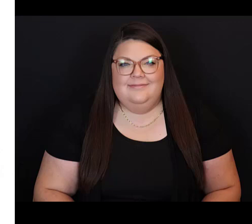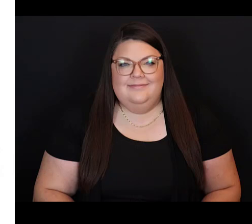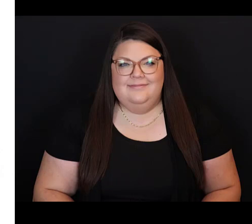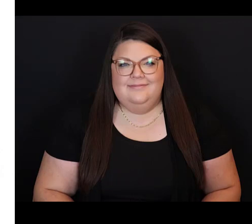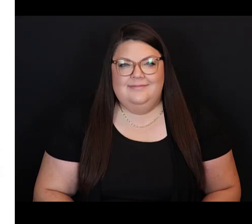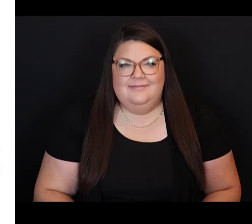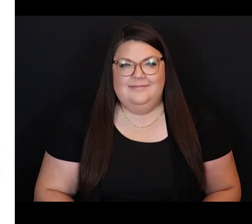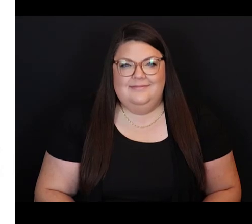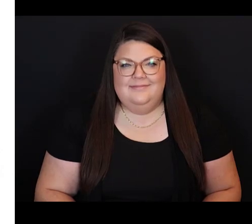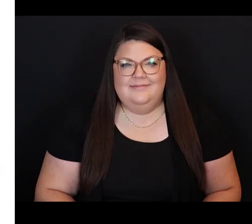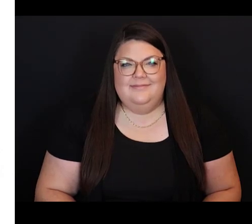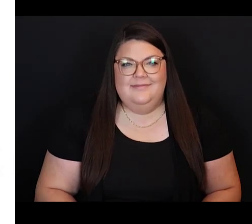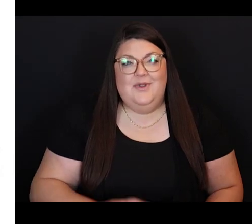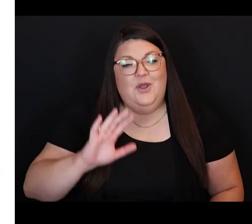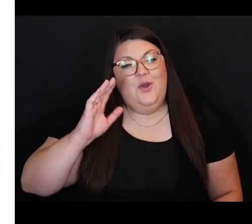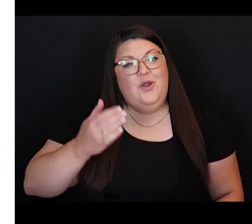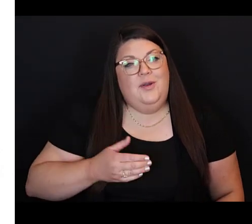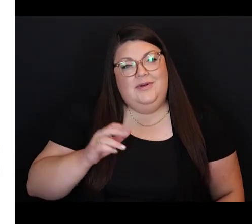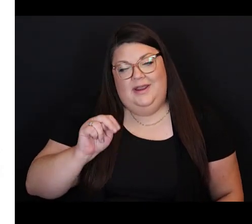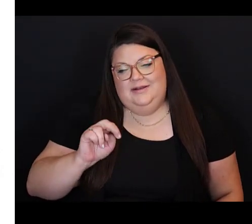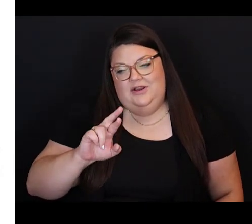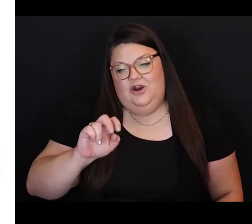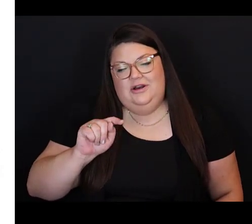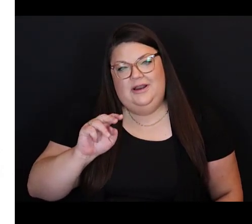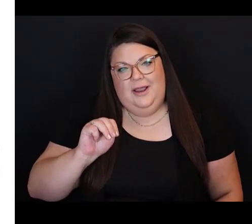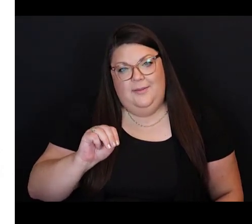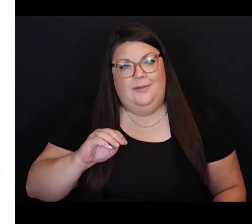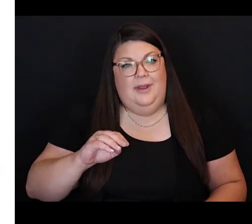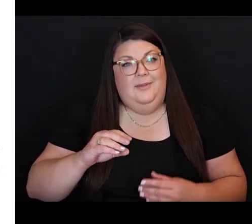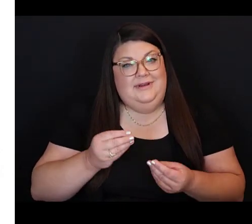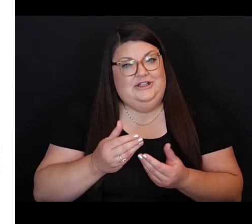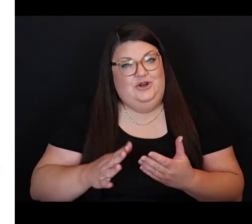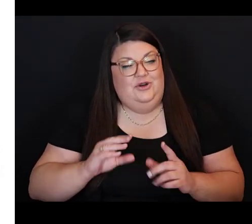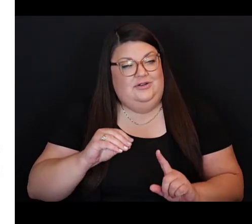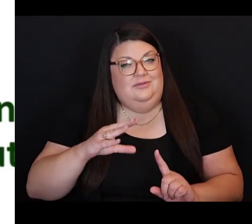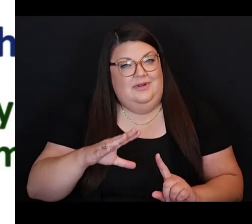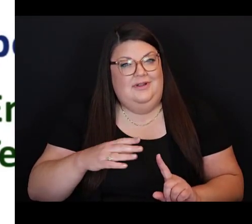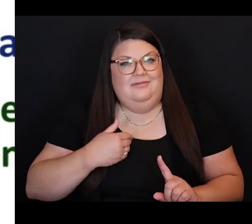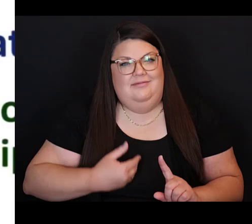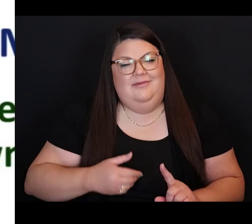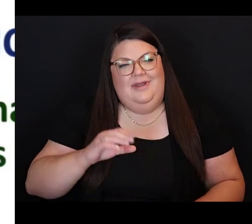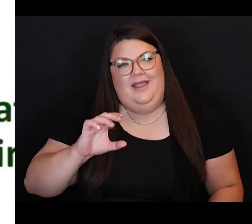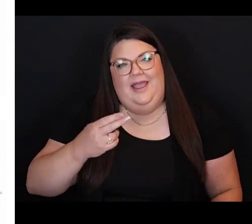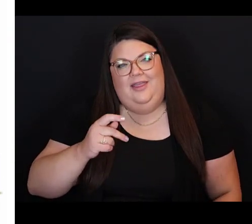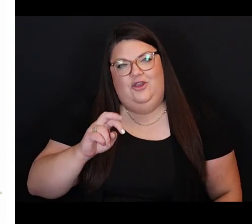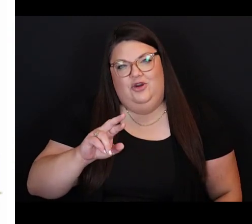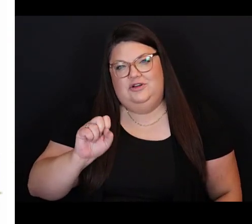[Heather Servais] Welcome to the NCRTM Material Spotlight. I'm Heather Servais, the NCRTM Project